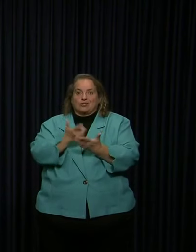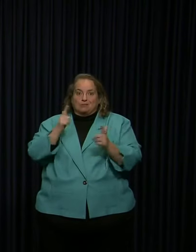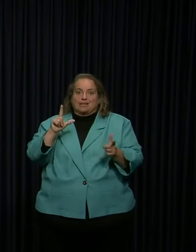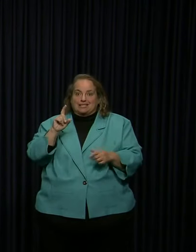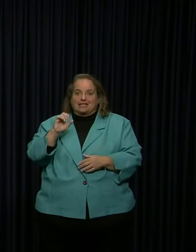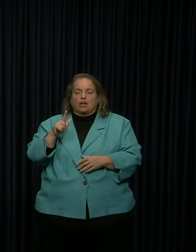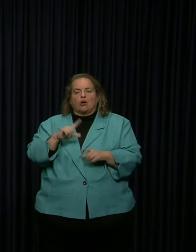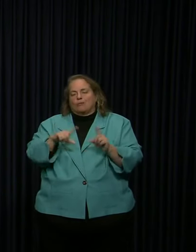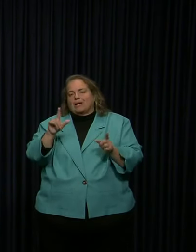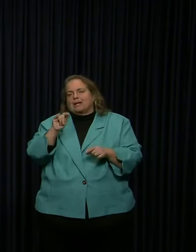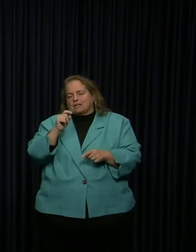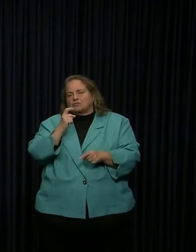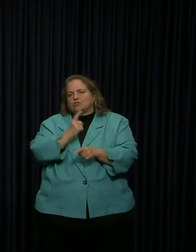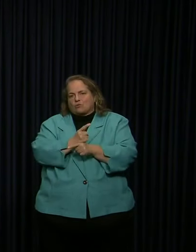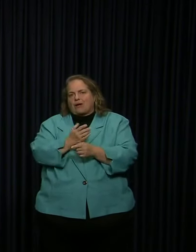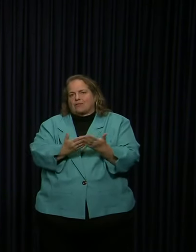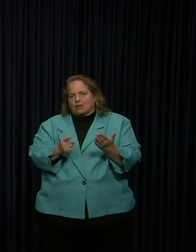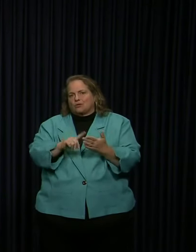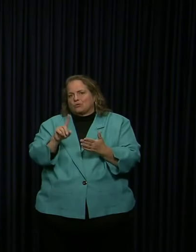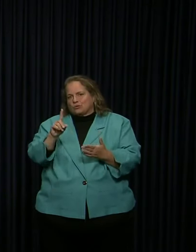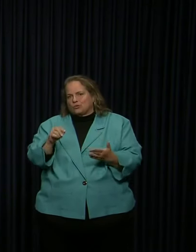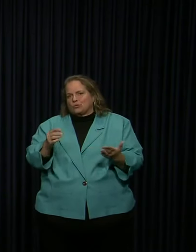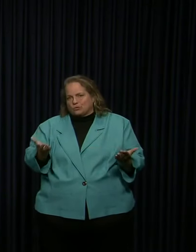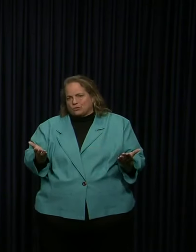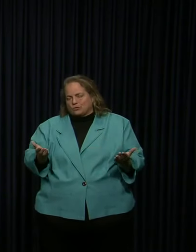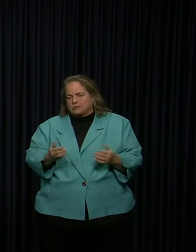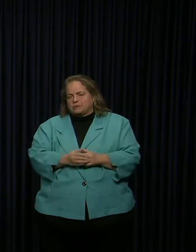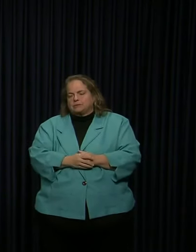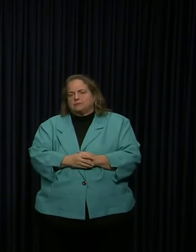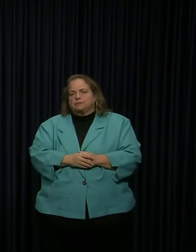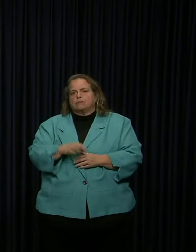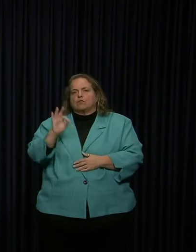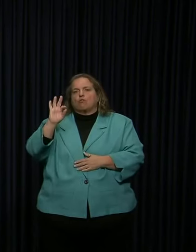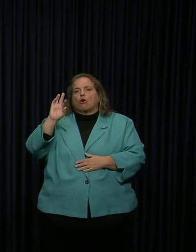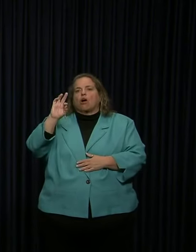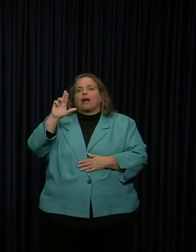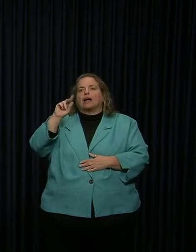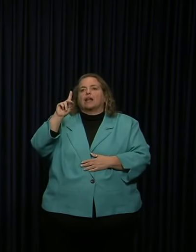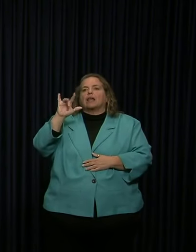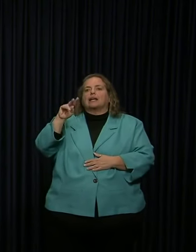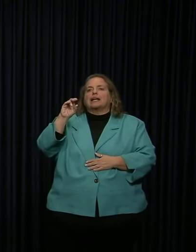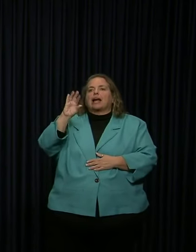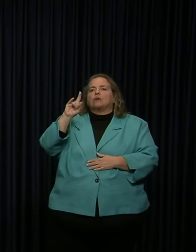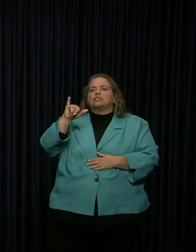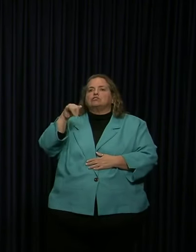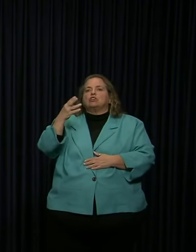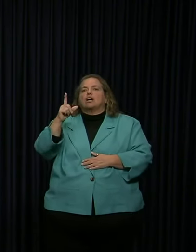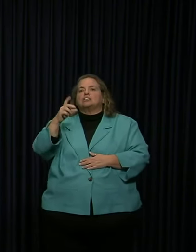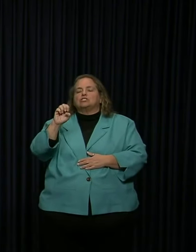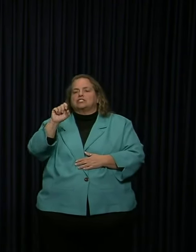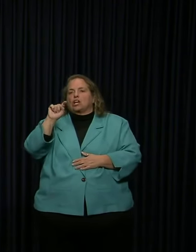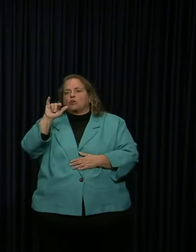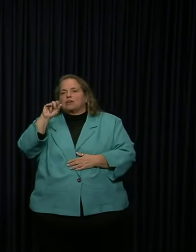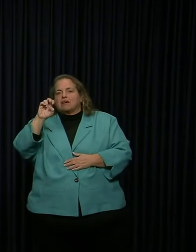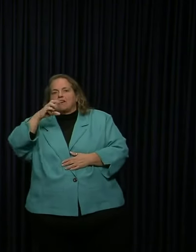BUT RIGHT NOW WE DON'T HAVE ANY PLANS AT ALL FOR A NIGHTTIME CURFEW OVERALL. WE'RE SEEING PRETTY GOOD